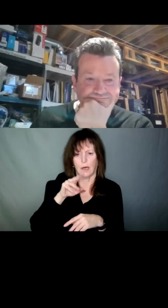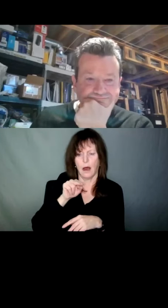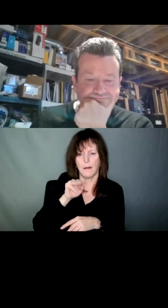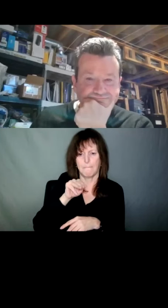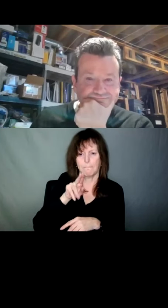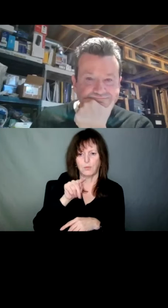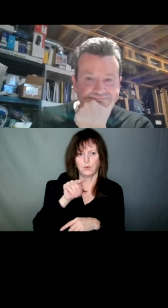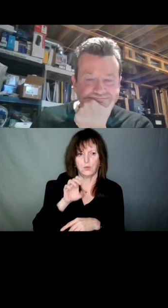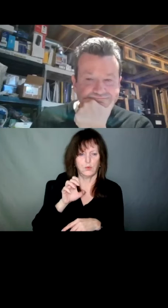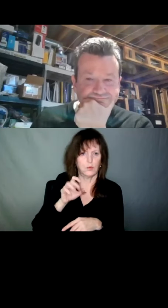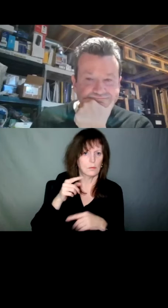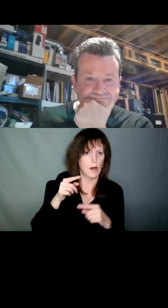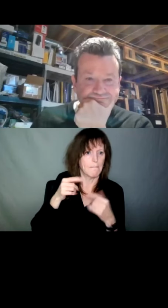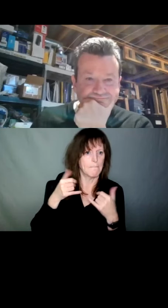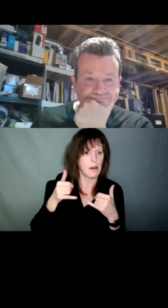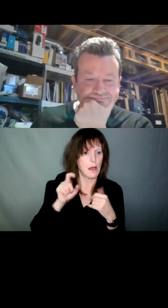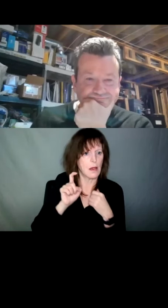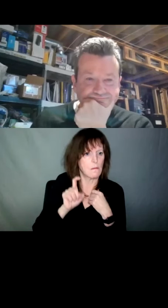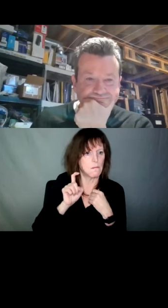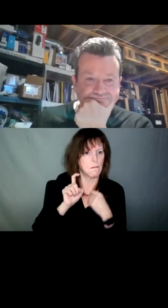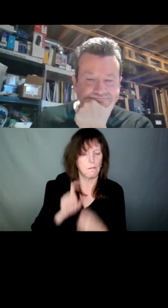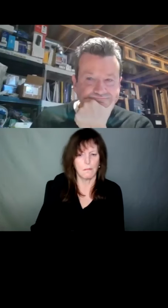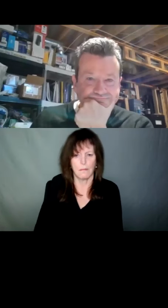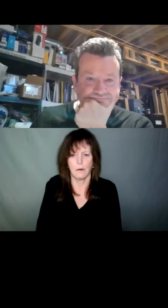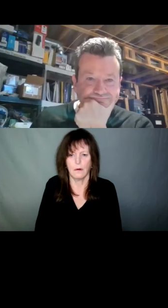so if you have not shared your computer audio you just need